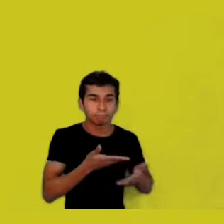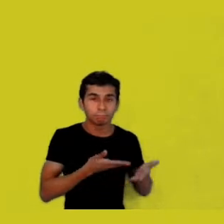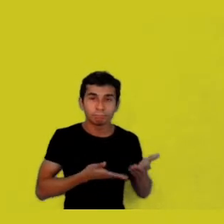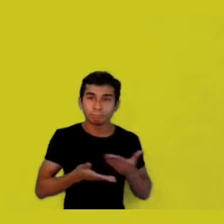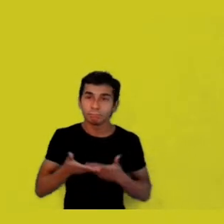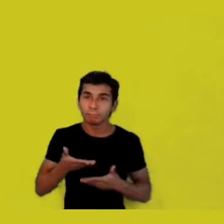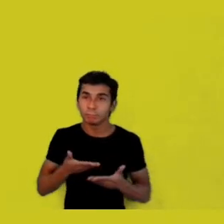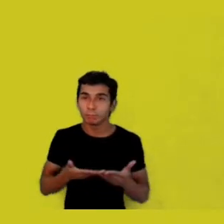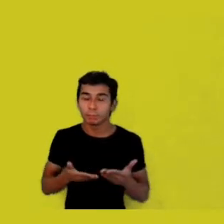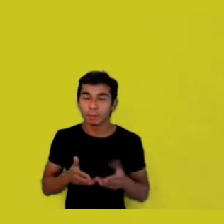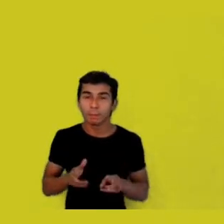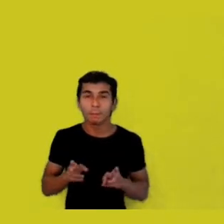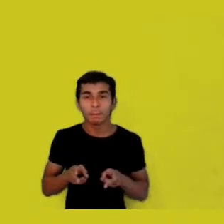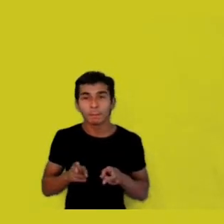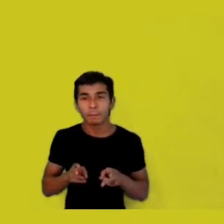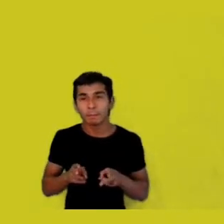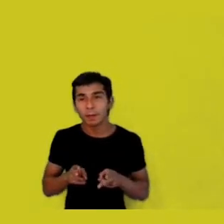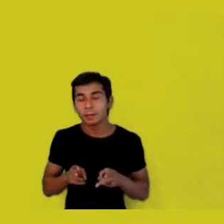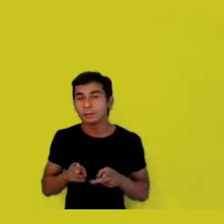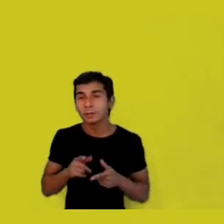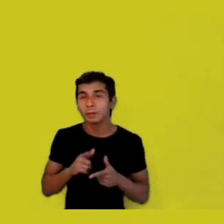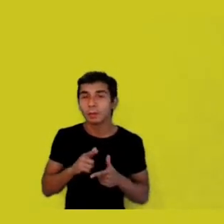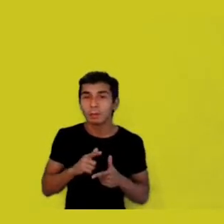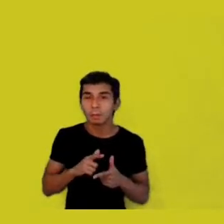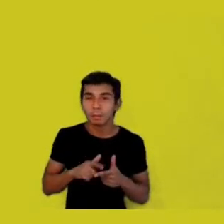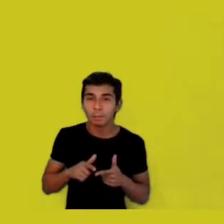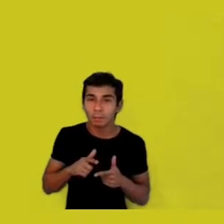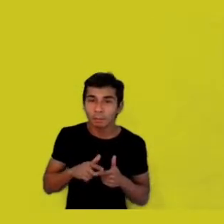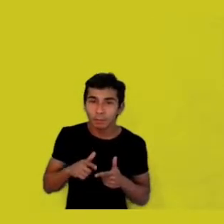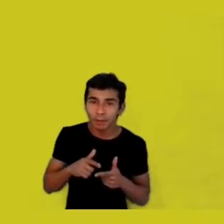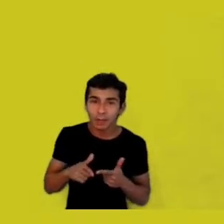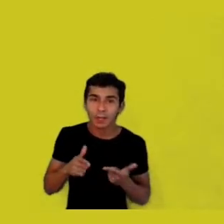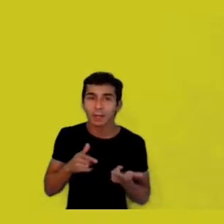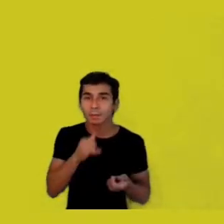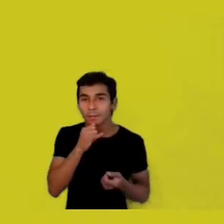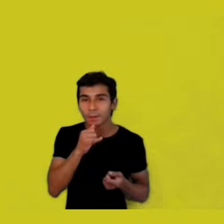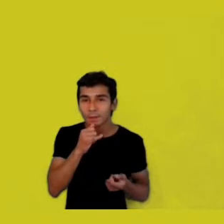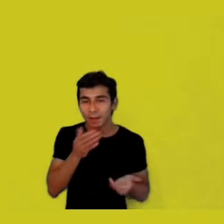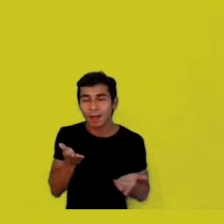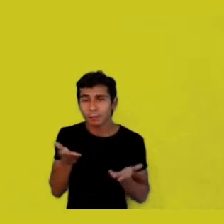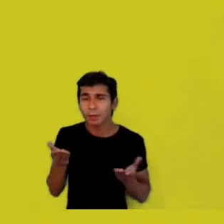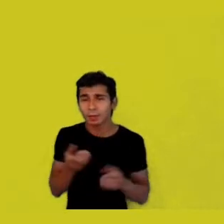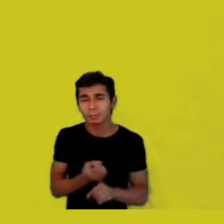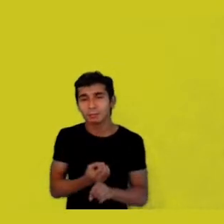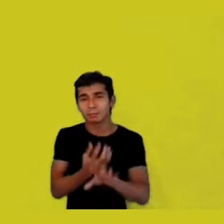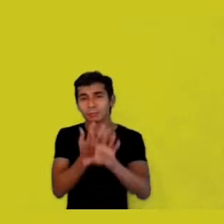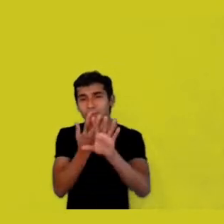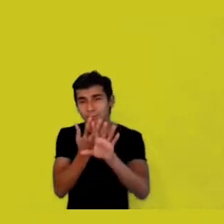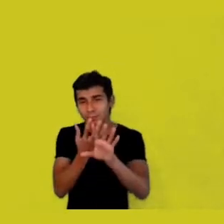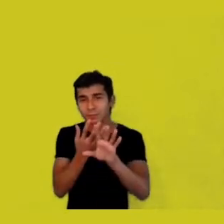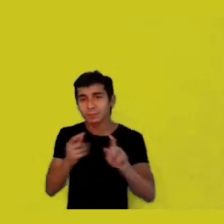that a certain lack of weight can bring,